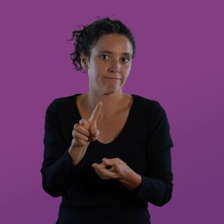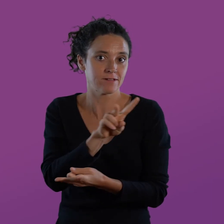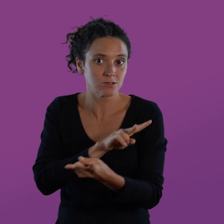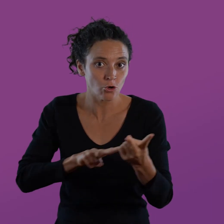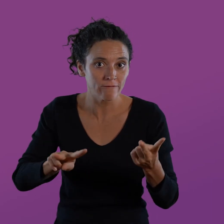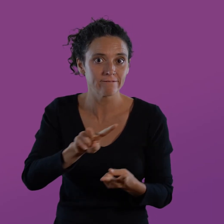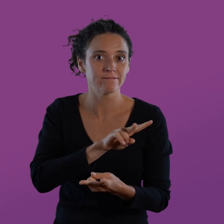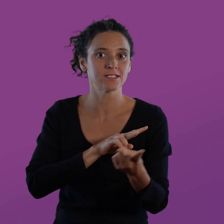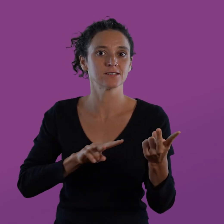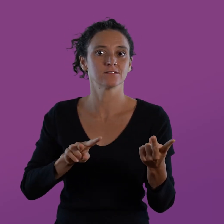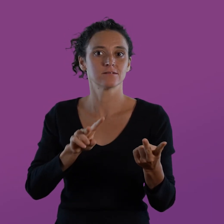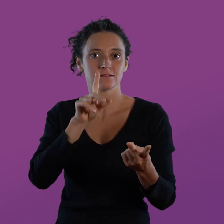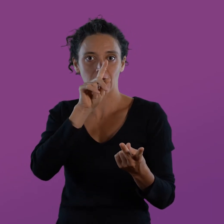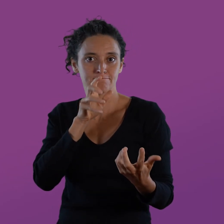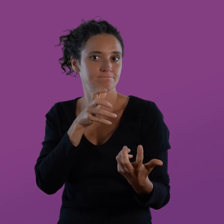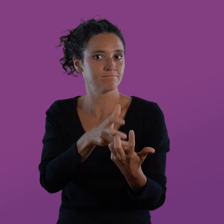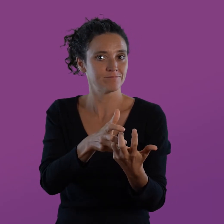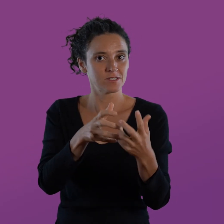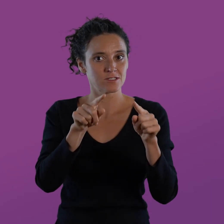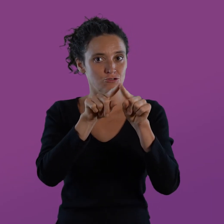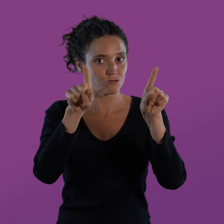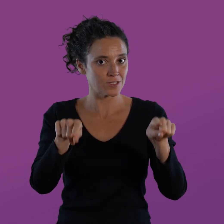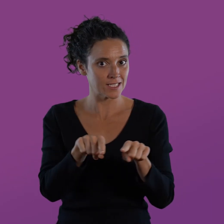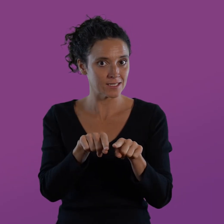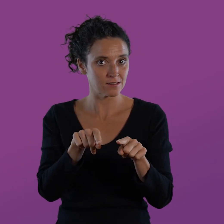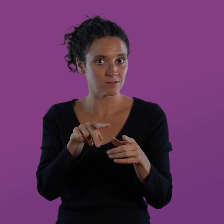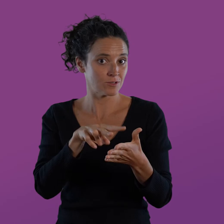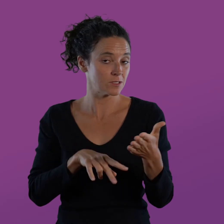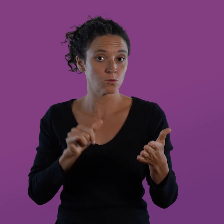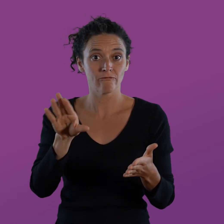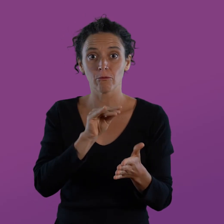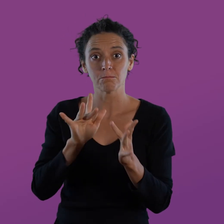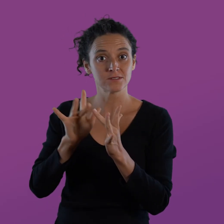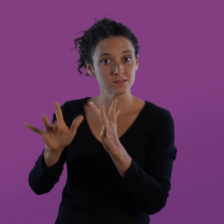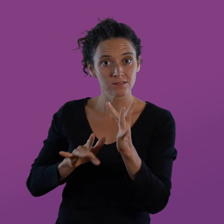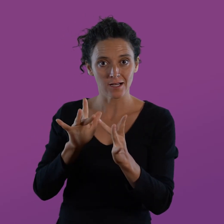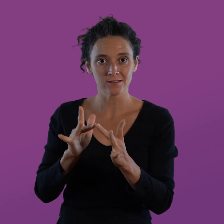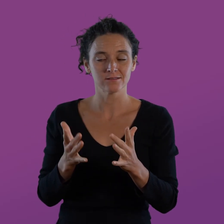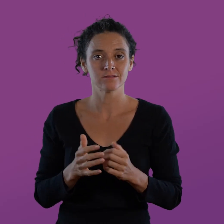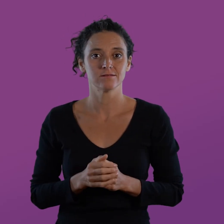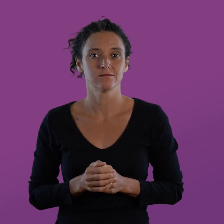For example, the video conferencing technology is - compatible with a screen reader and can be accessed via an internet browser.